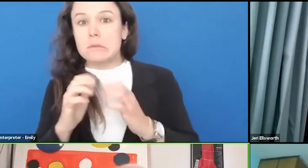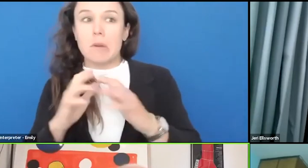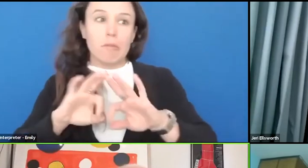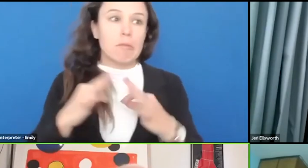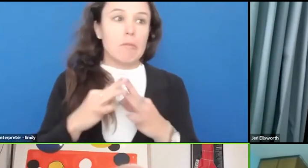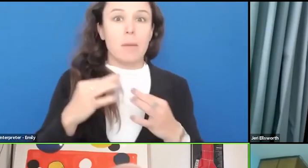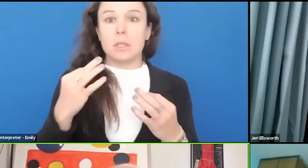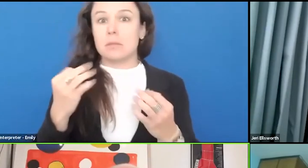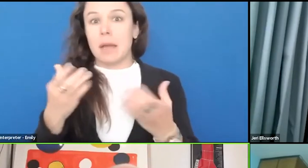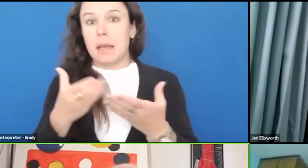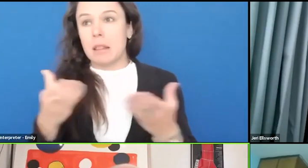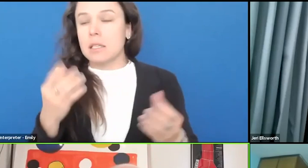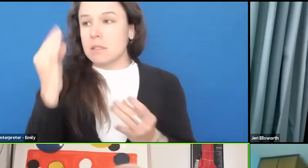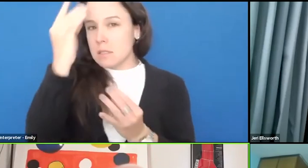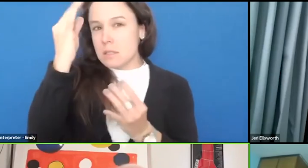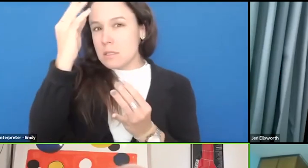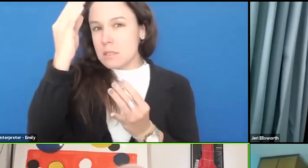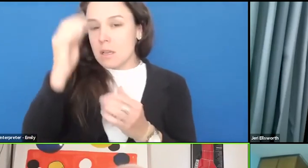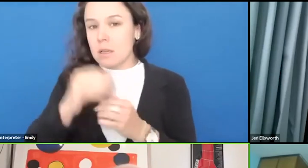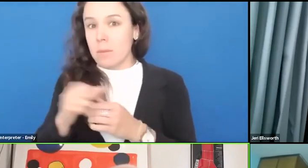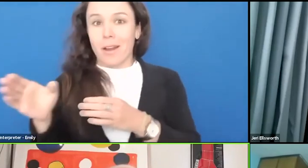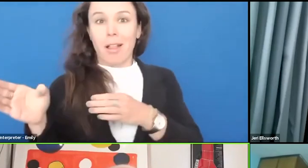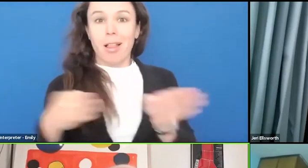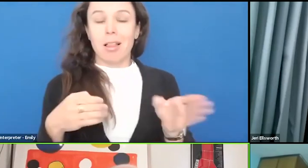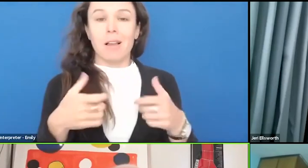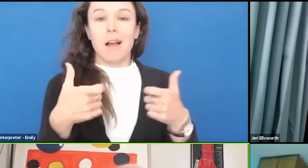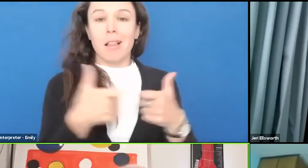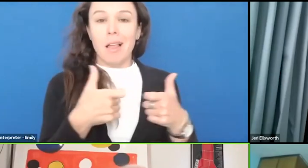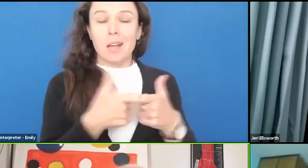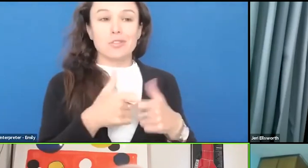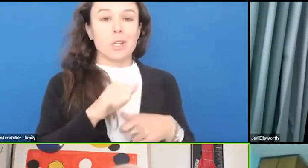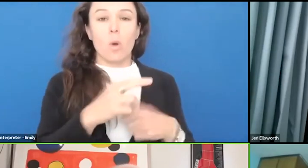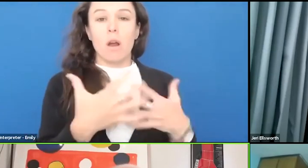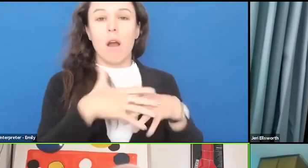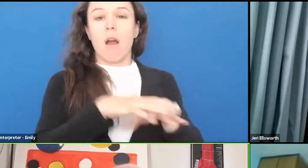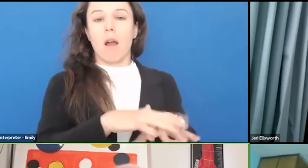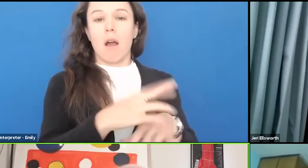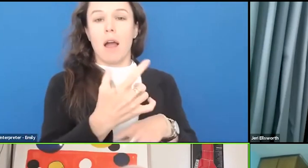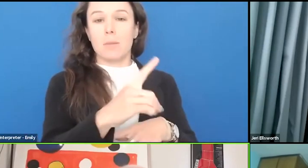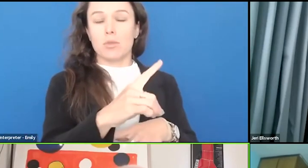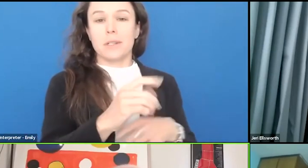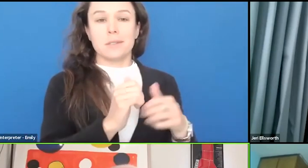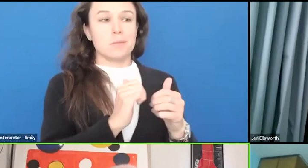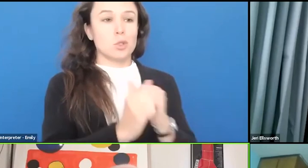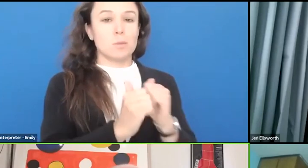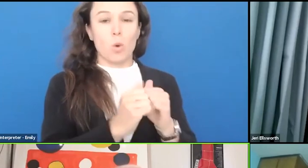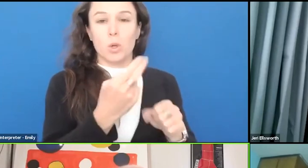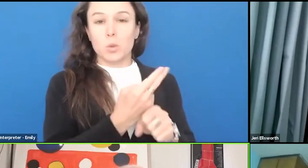in mind, they're looking at electric or hybrids and sport utility vehicles, bigger a family van,